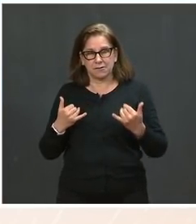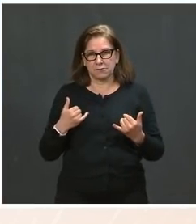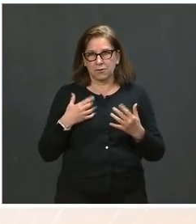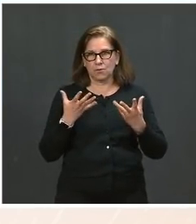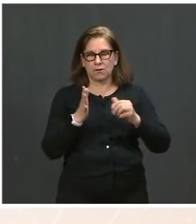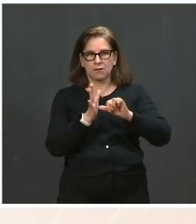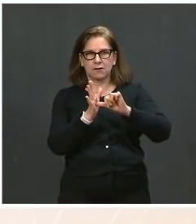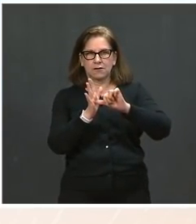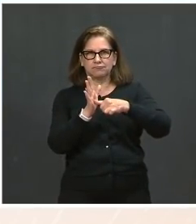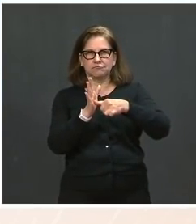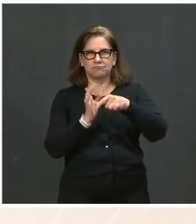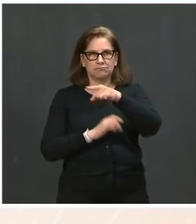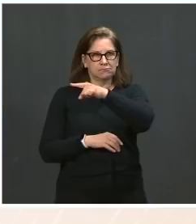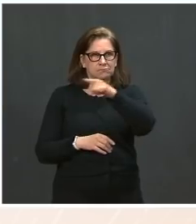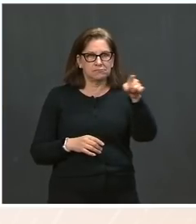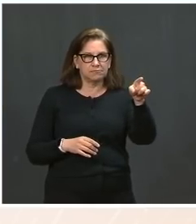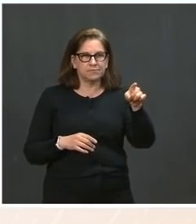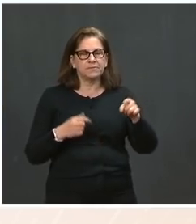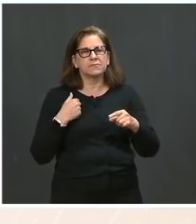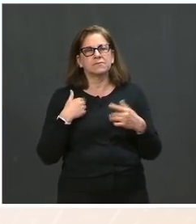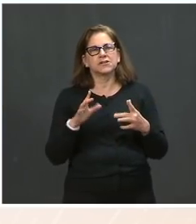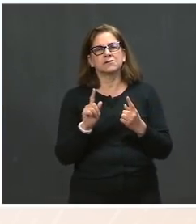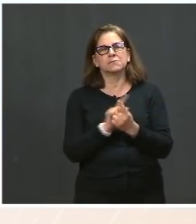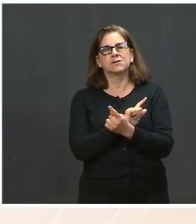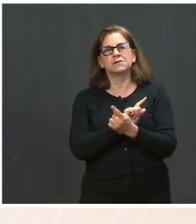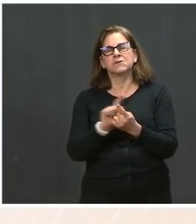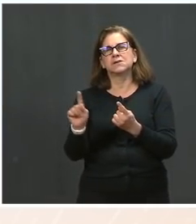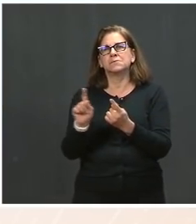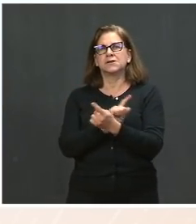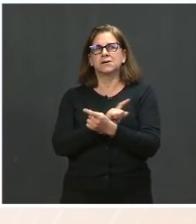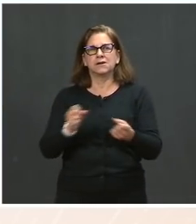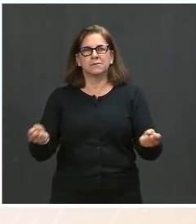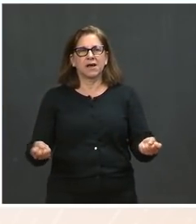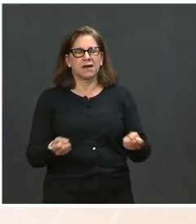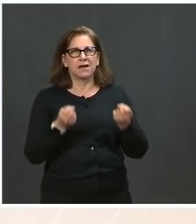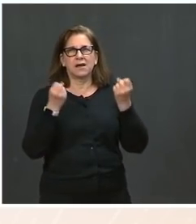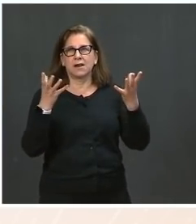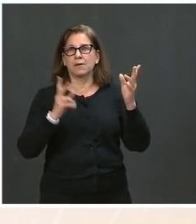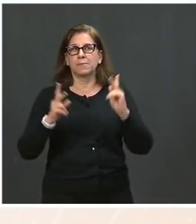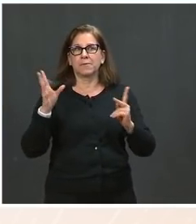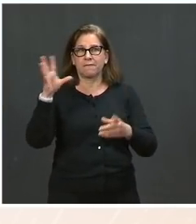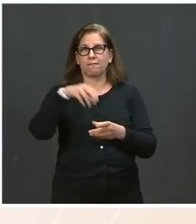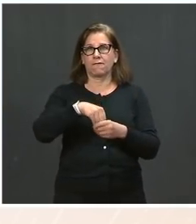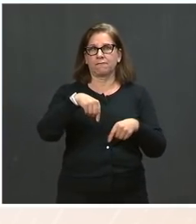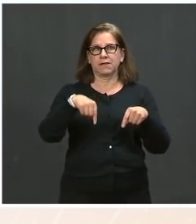because I've been meeting with so many stakeholders on this -- the true importance of ensuring